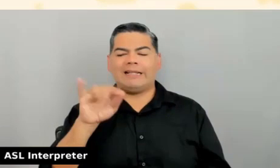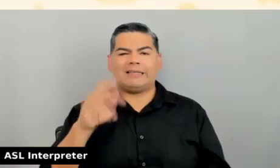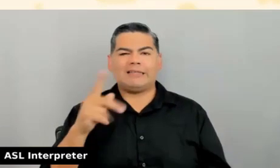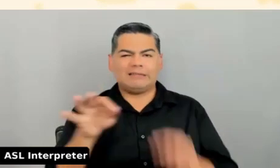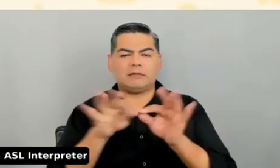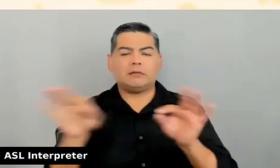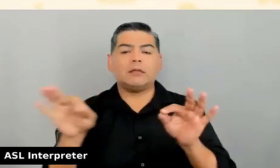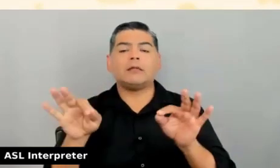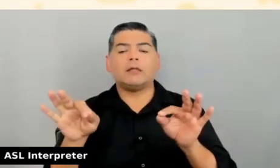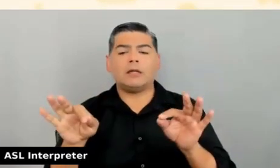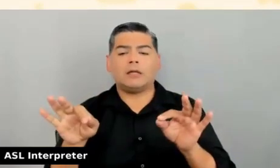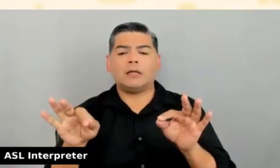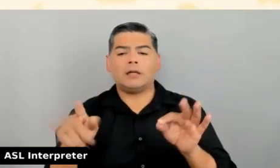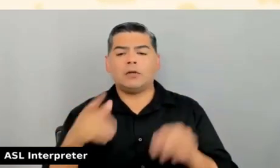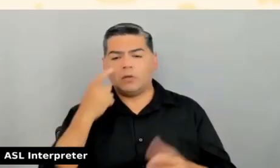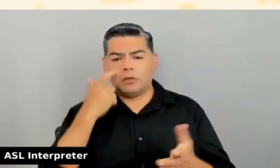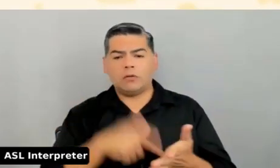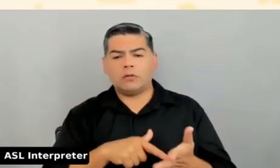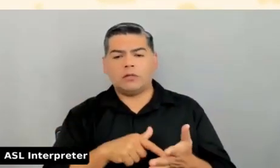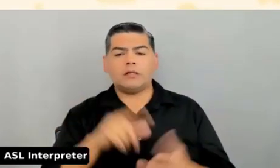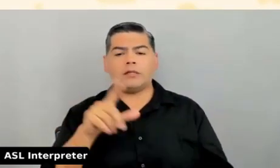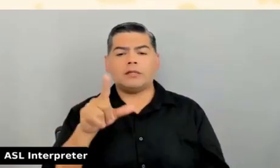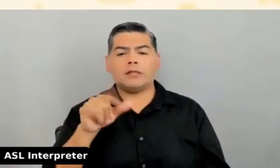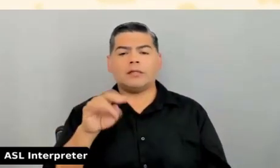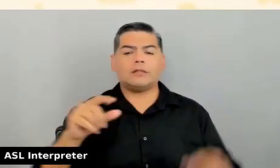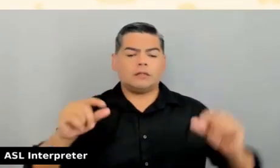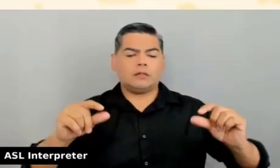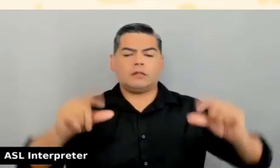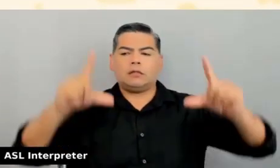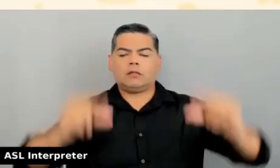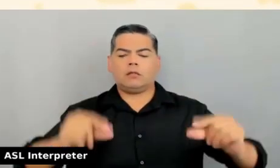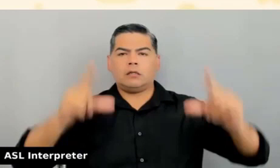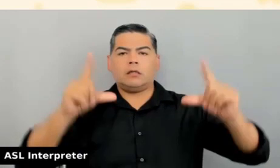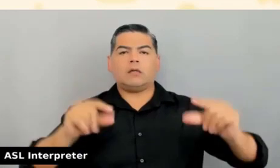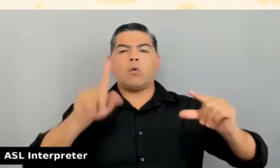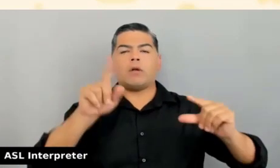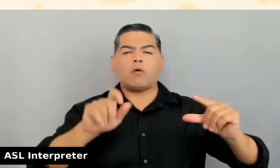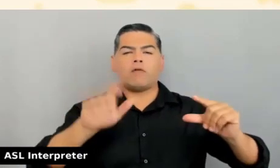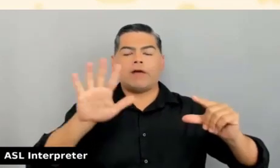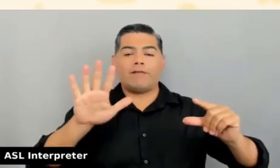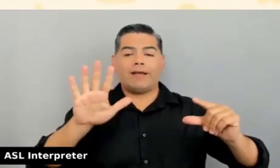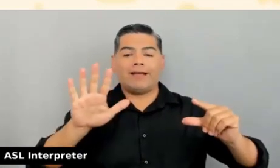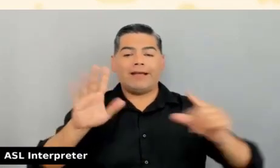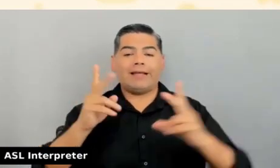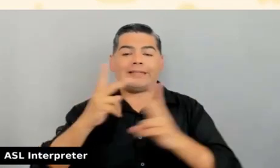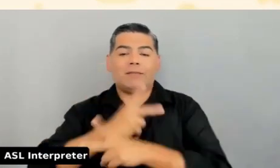And we can see that the line height is 1.5 times the font size 16,